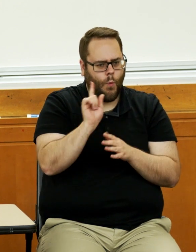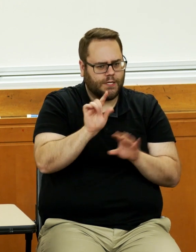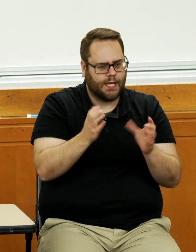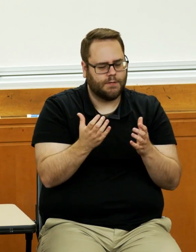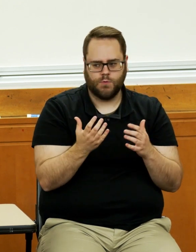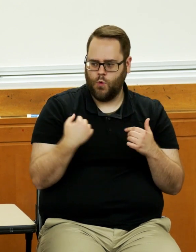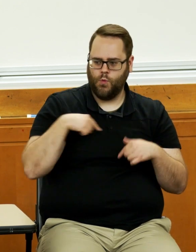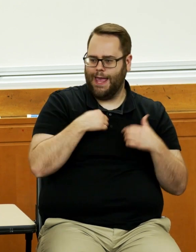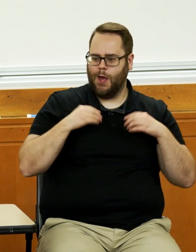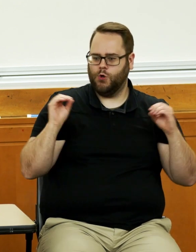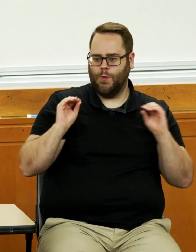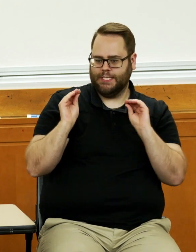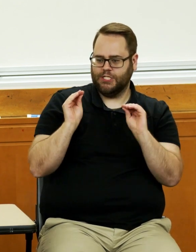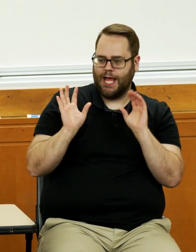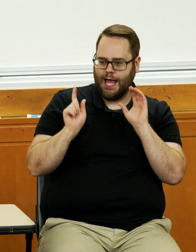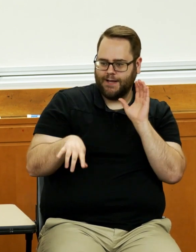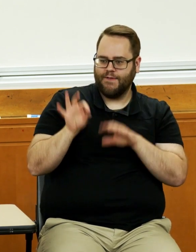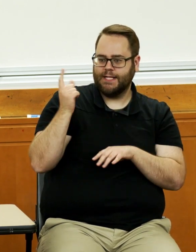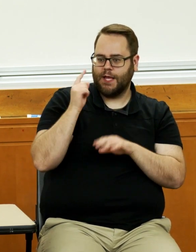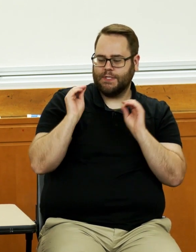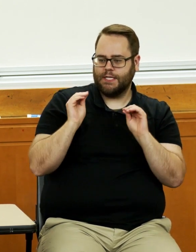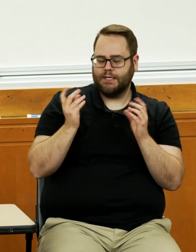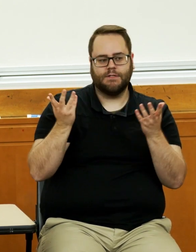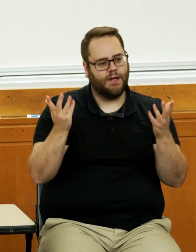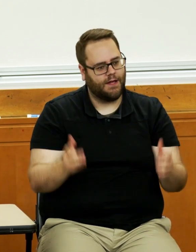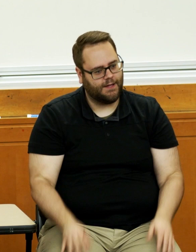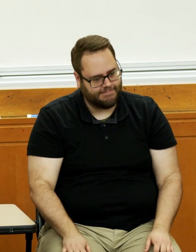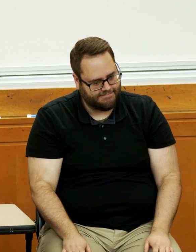You have to find someone to teach it.” And I was like “I've got all this stuff to do. Sorry.” So,